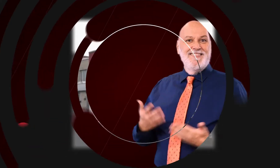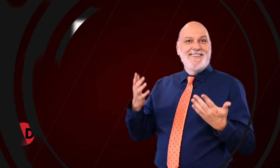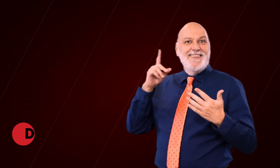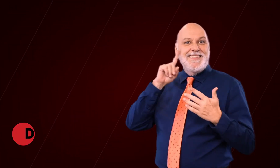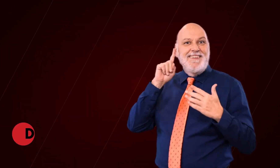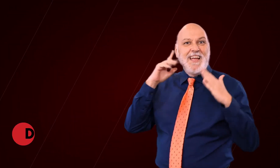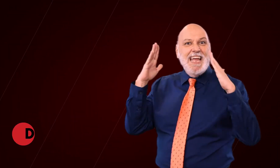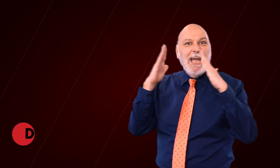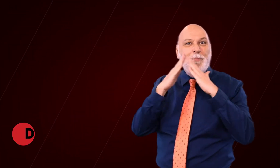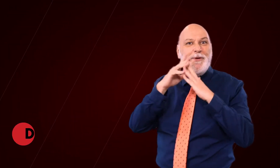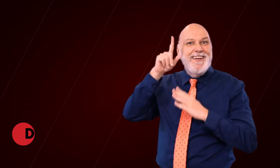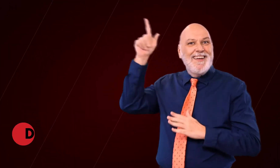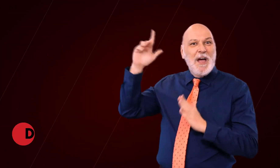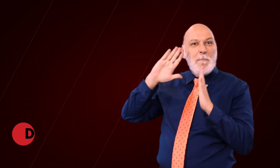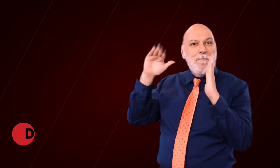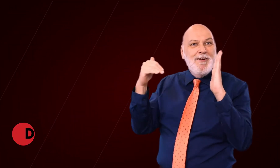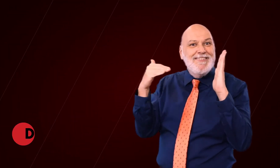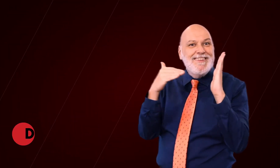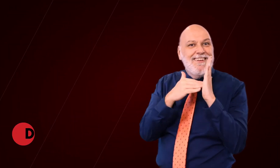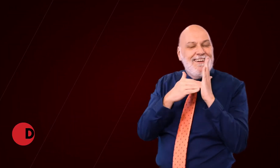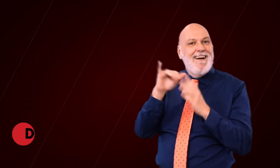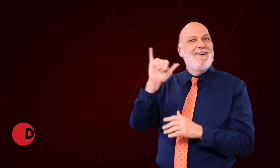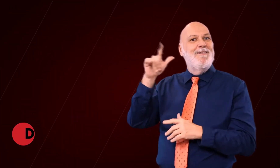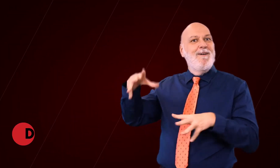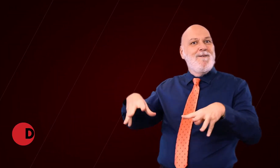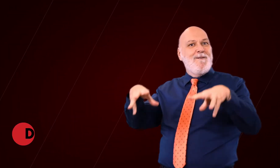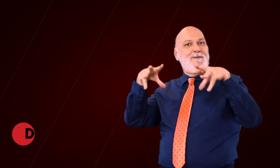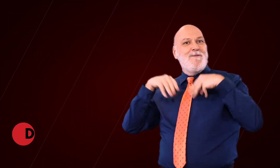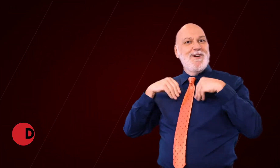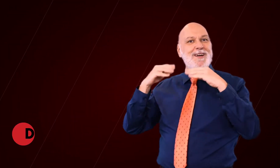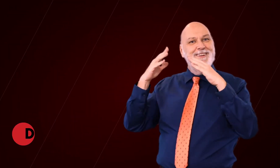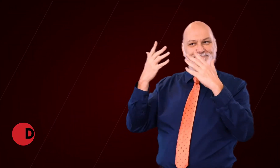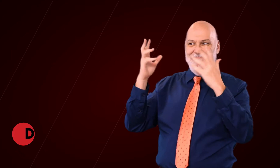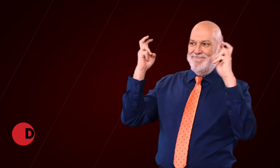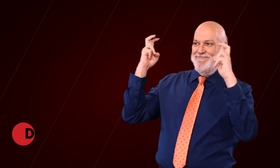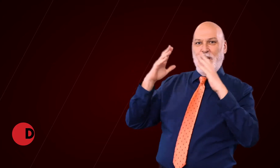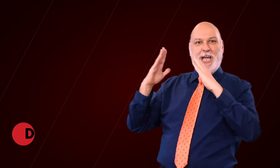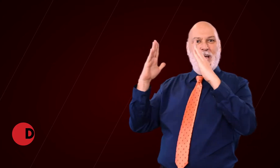[Anselmo]: The Deaf Community in Montreal